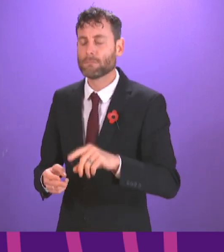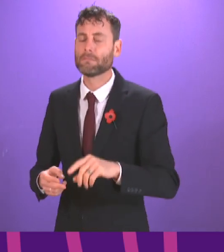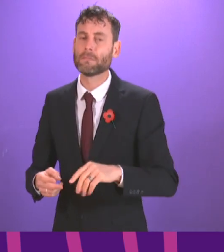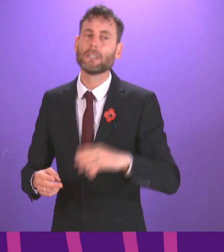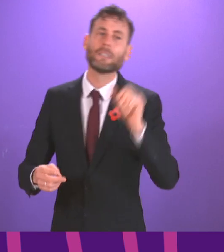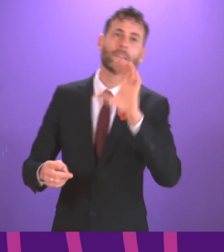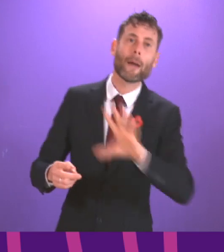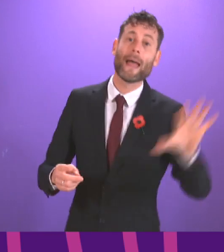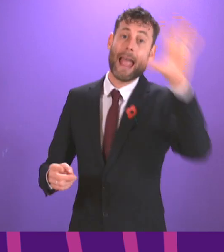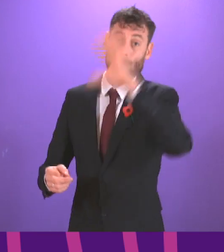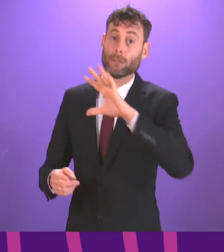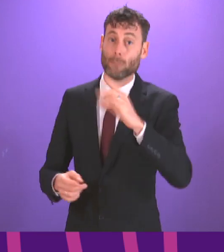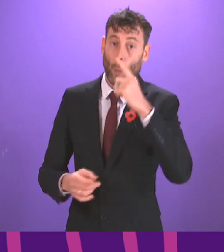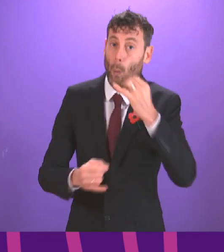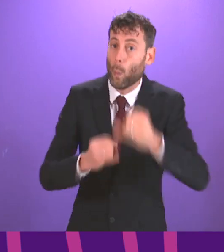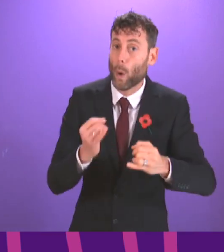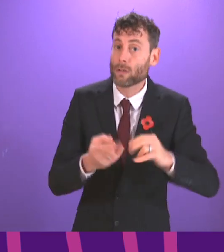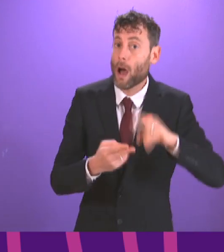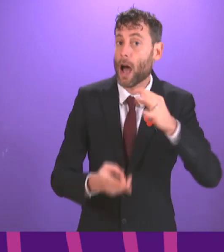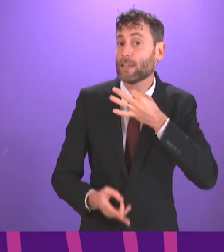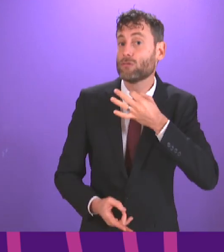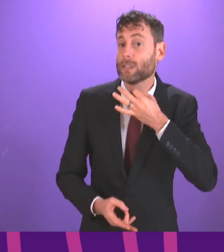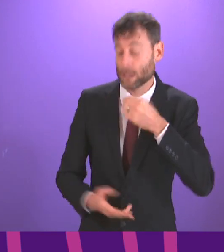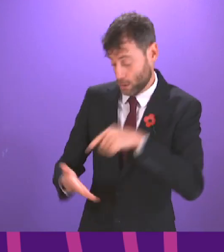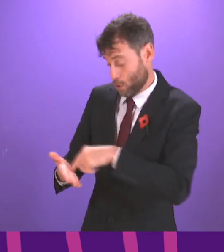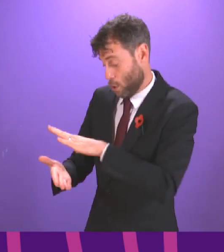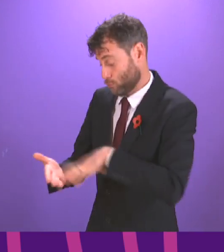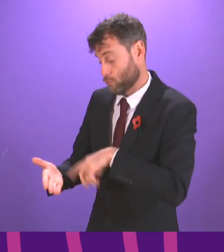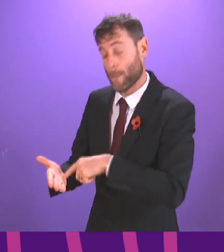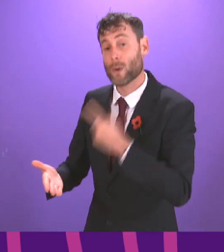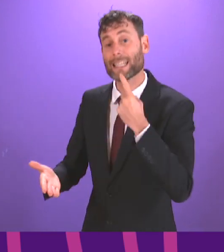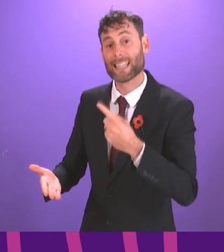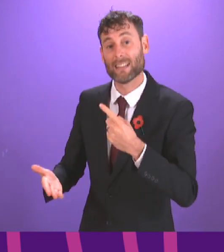been much higher—in fact, the report says that it could have been as high as 374 per